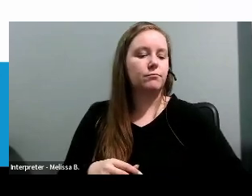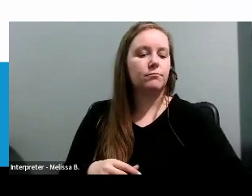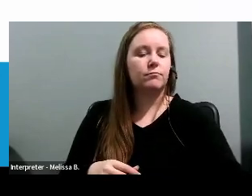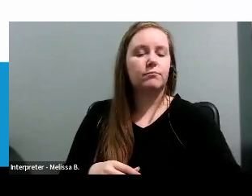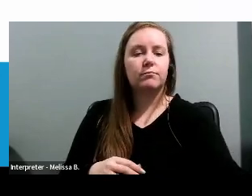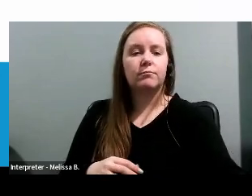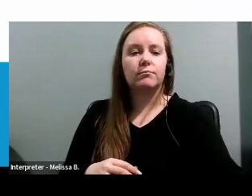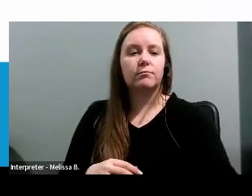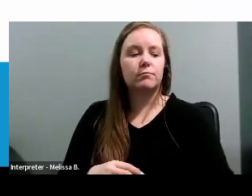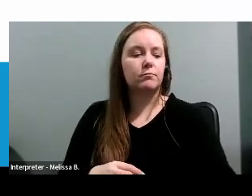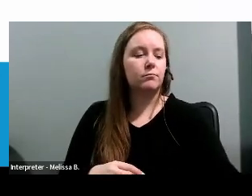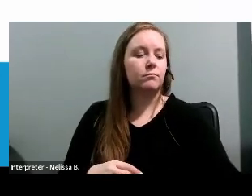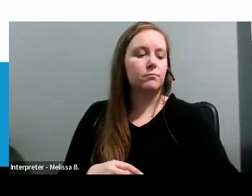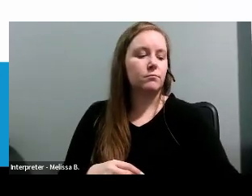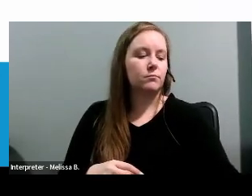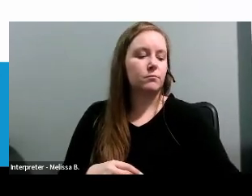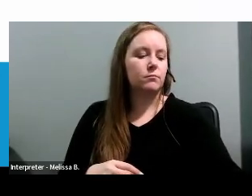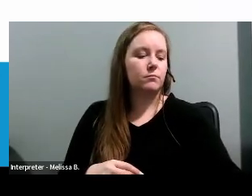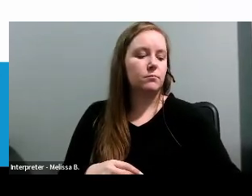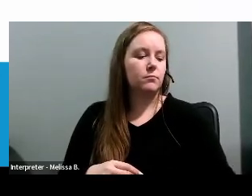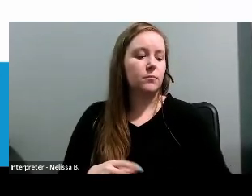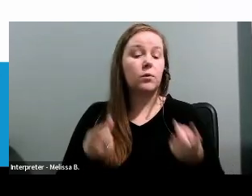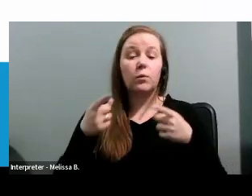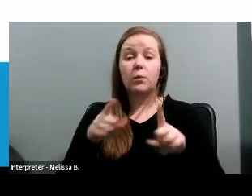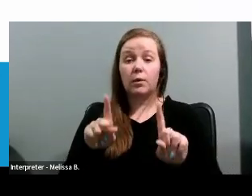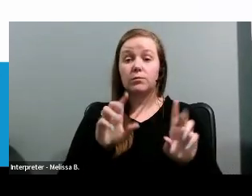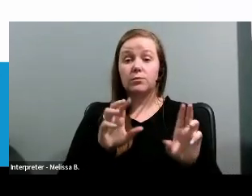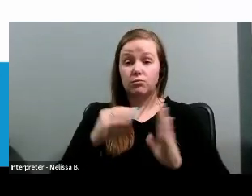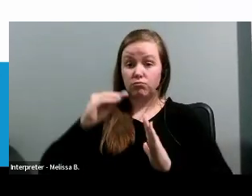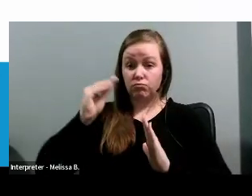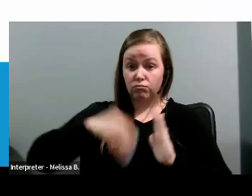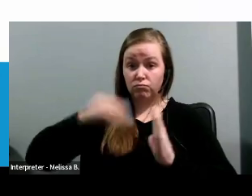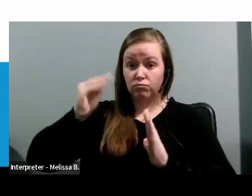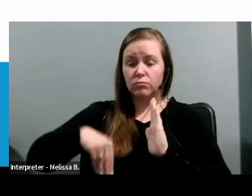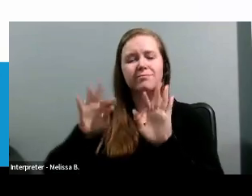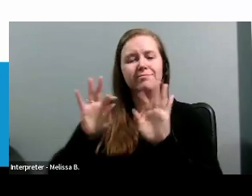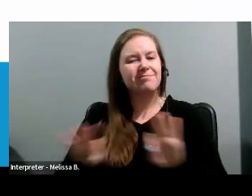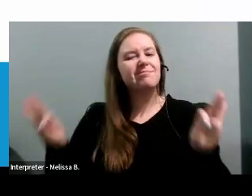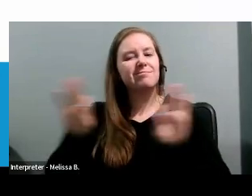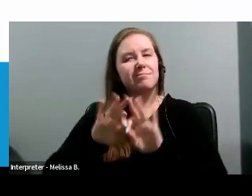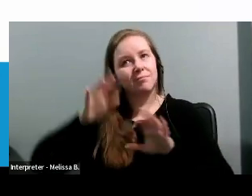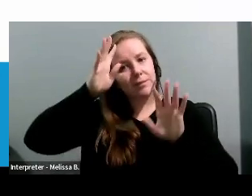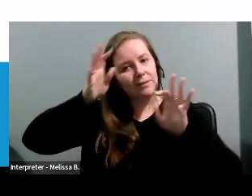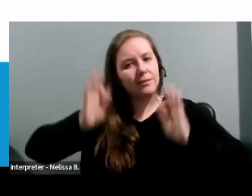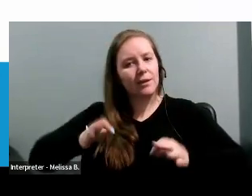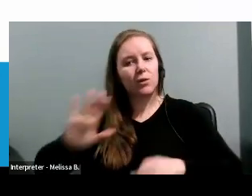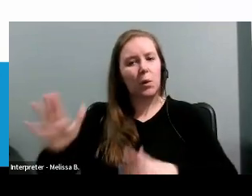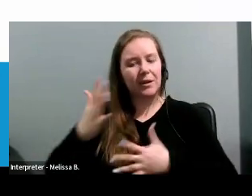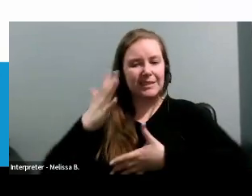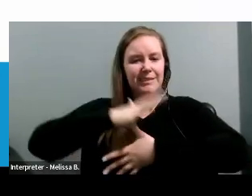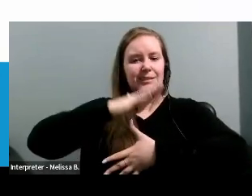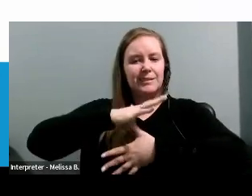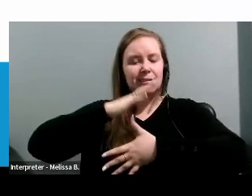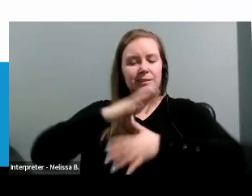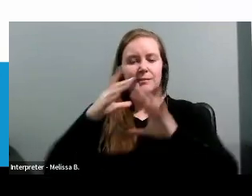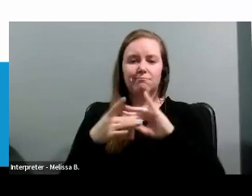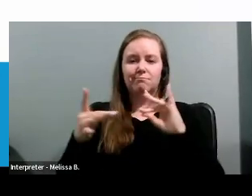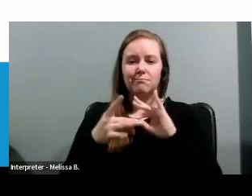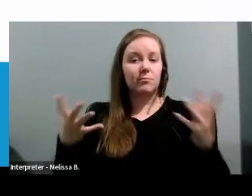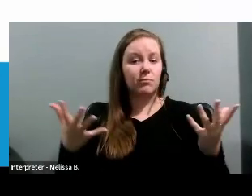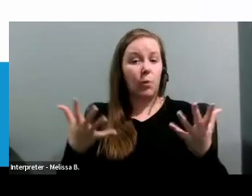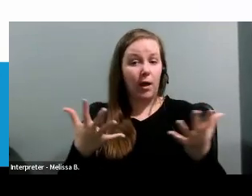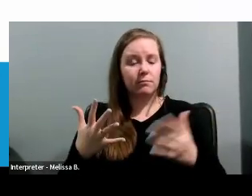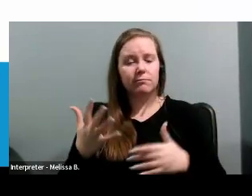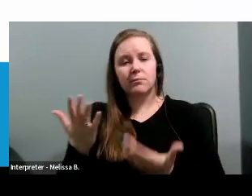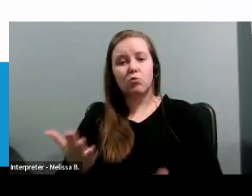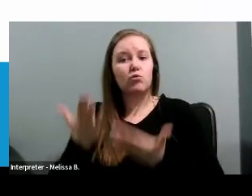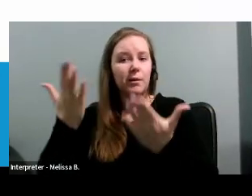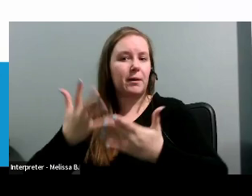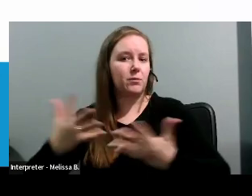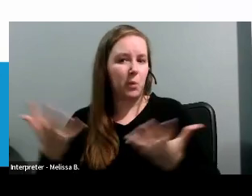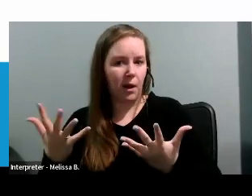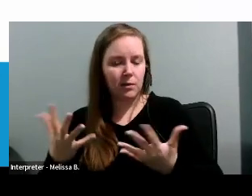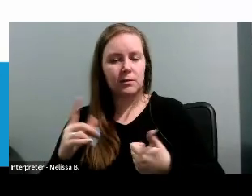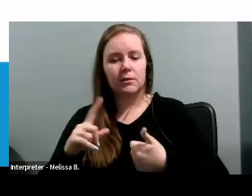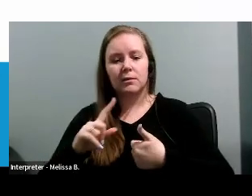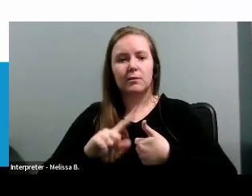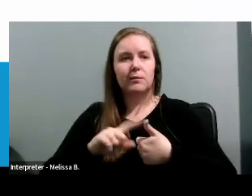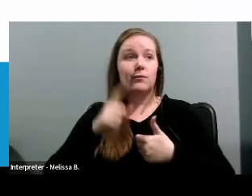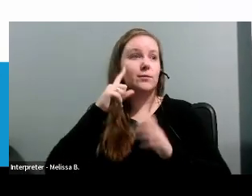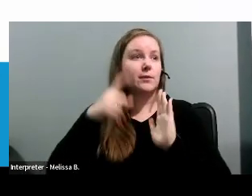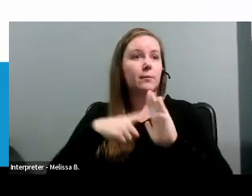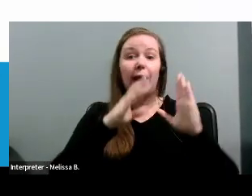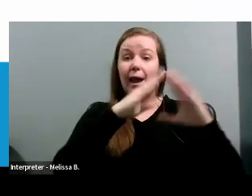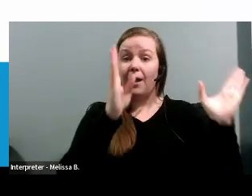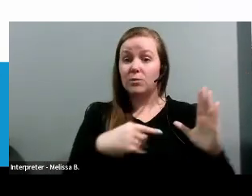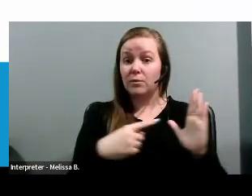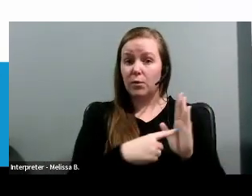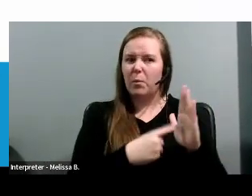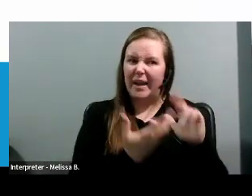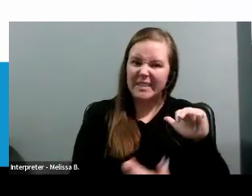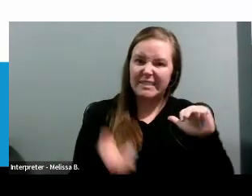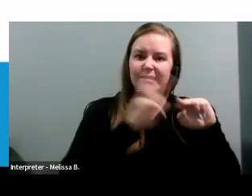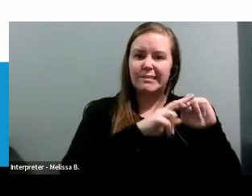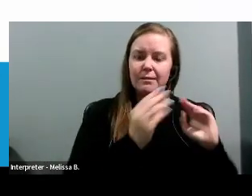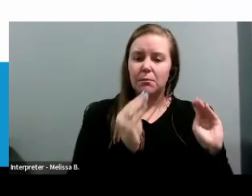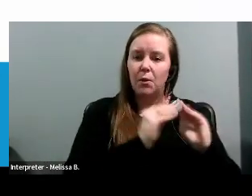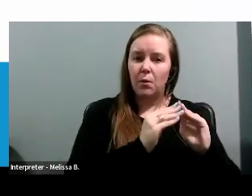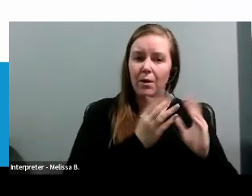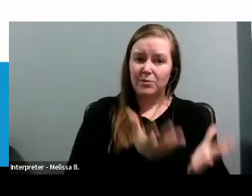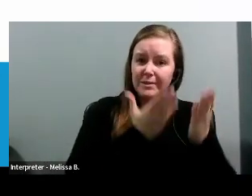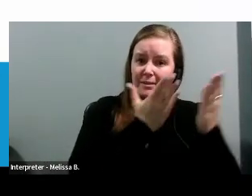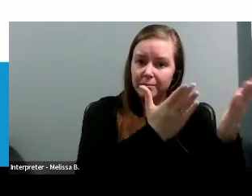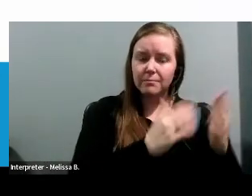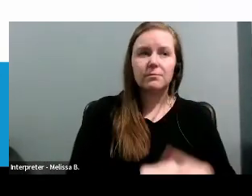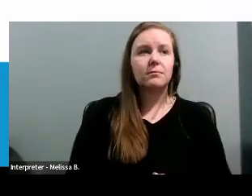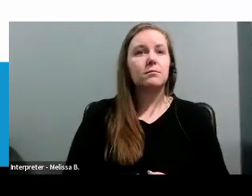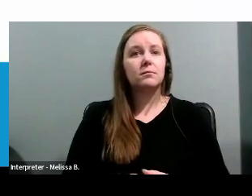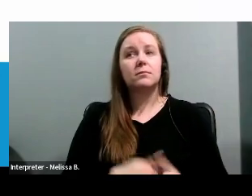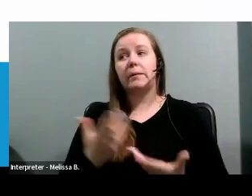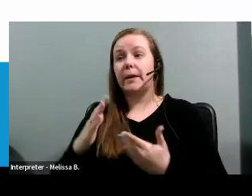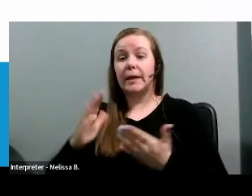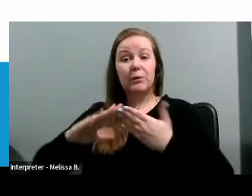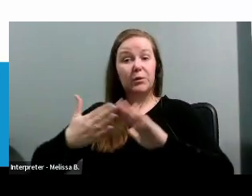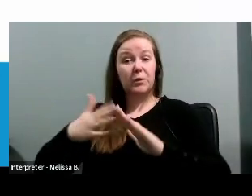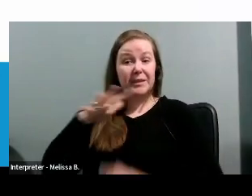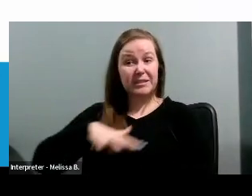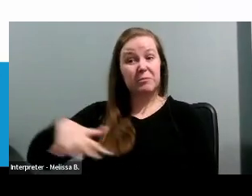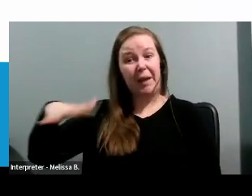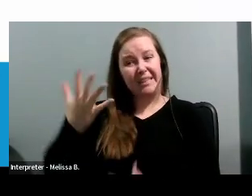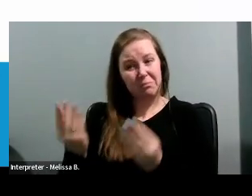Shannon Spencer (she/her): I do recommend preparing and deciding on your key messages first. So what do you want to recommend? Do you want to recommend, for example, increase in affordable housing? Do you want to recommend having more community space, more youth programs?